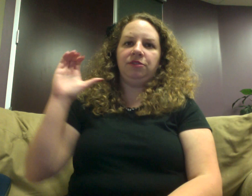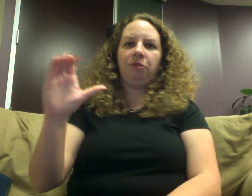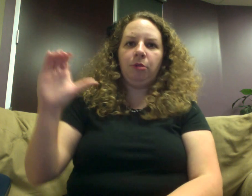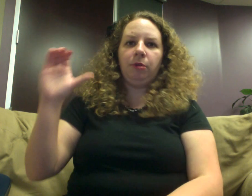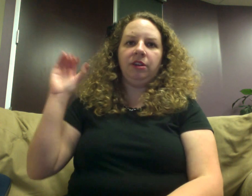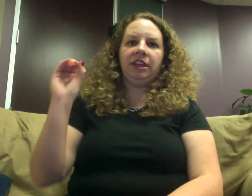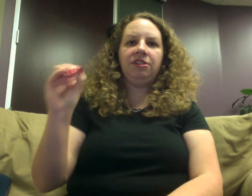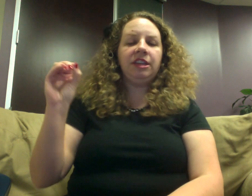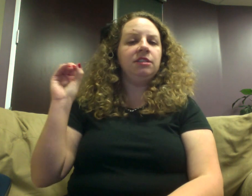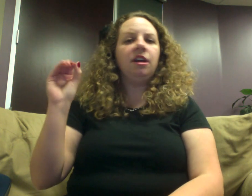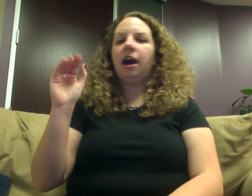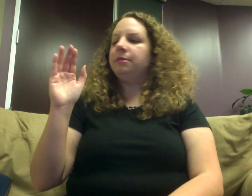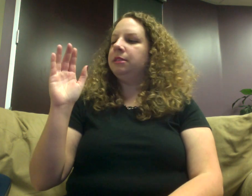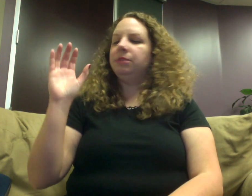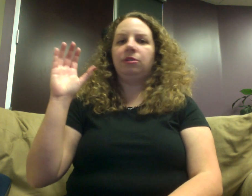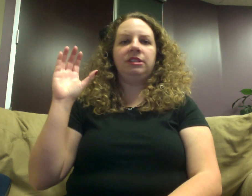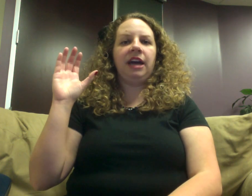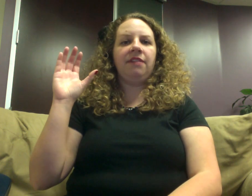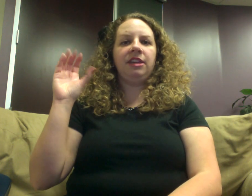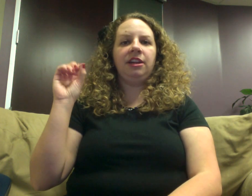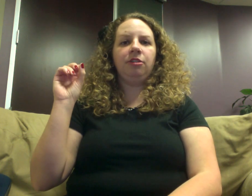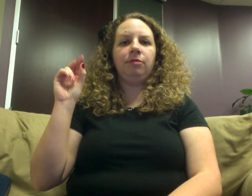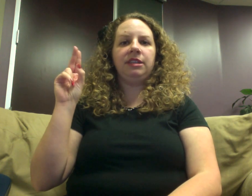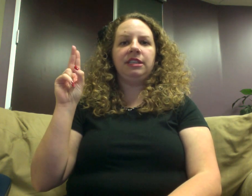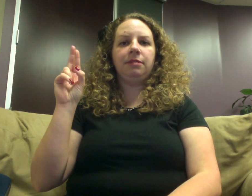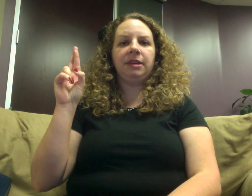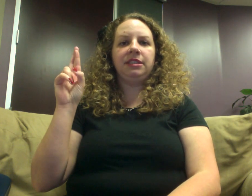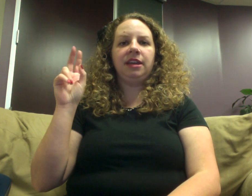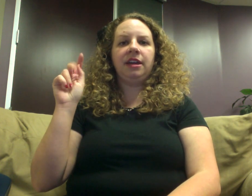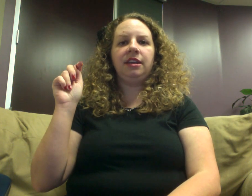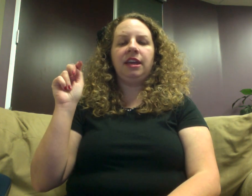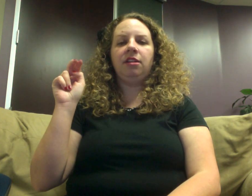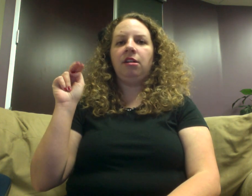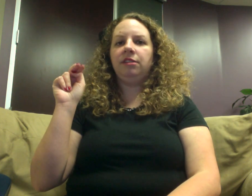forward like this. I am simply going to have it here resting at my side and all of the